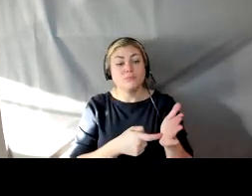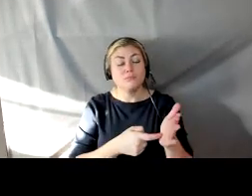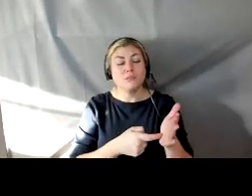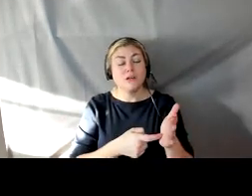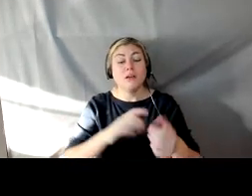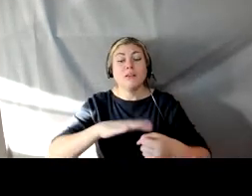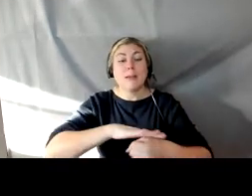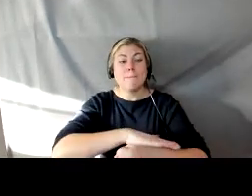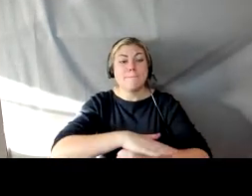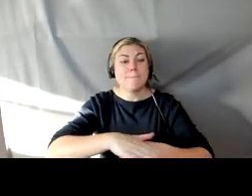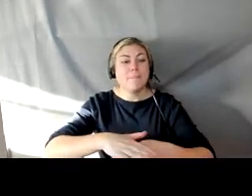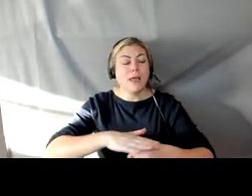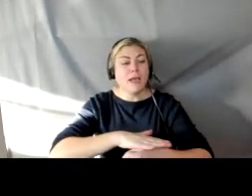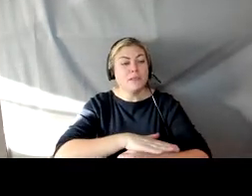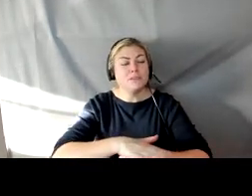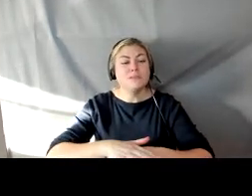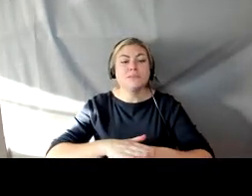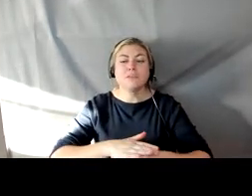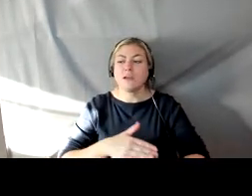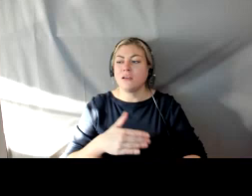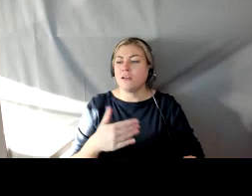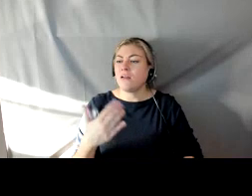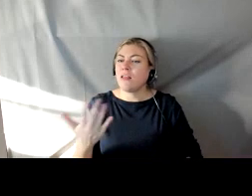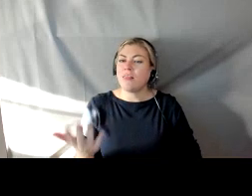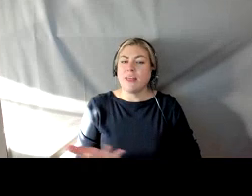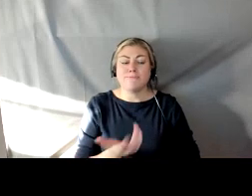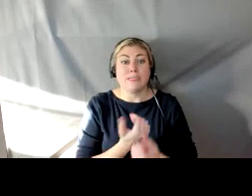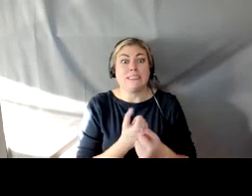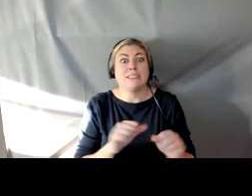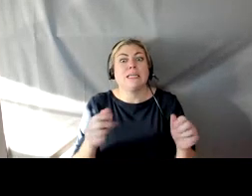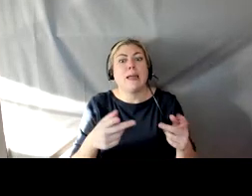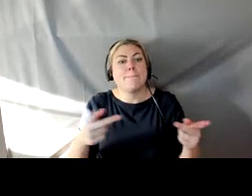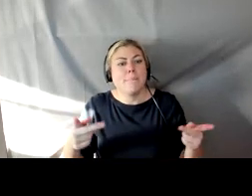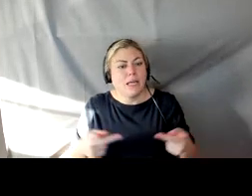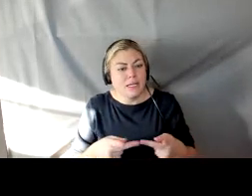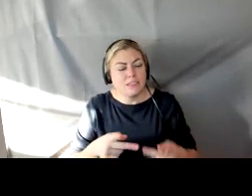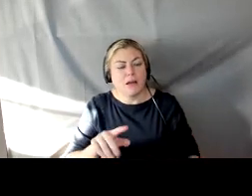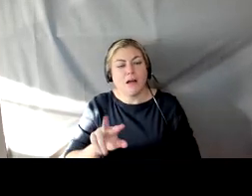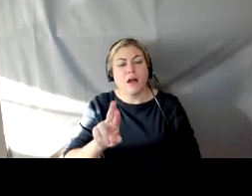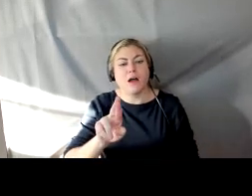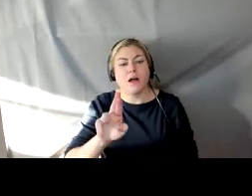A lot of people sought escape from enslavement here.